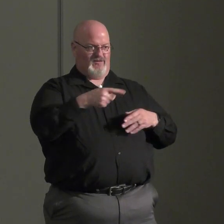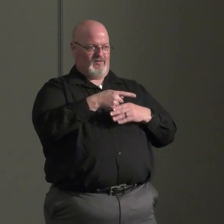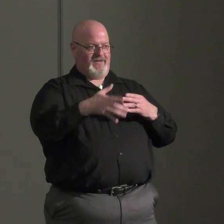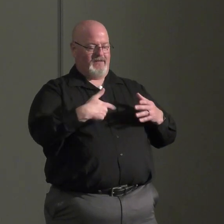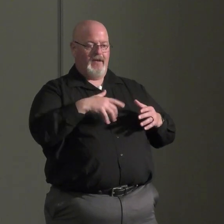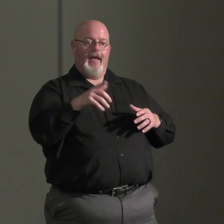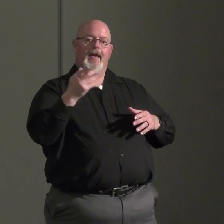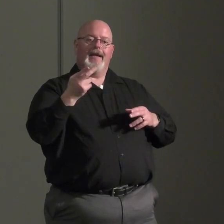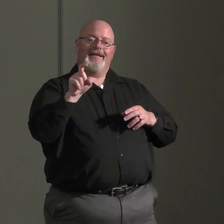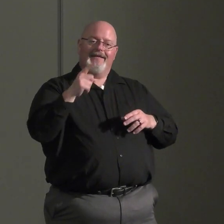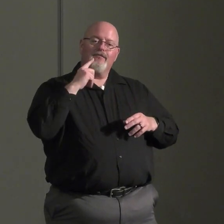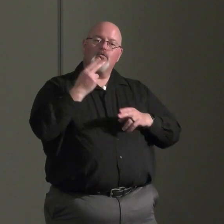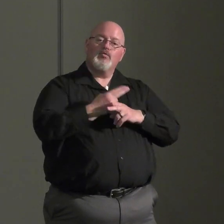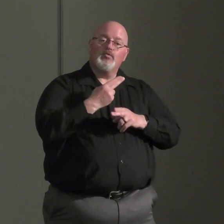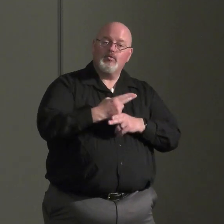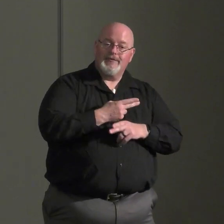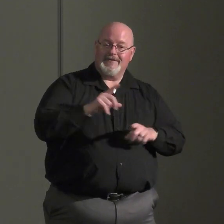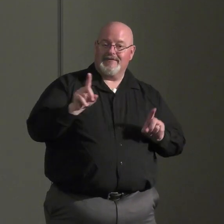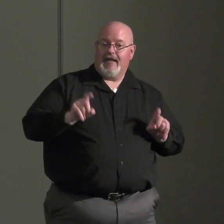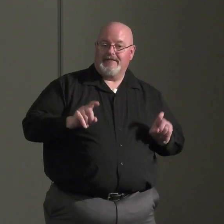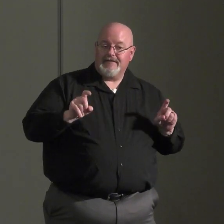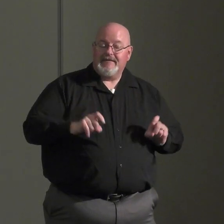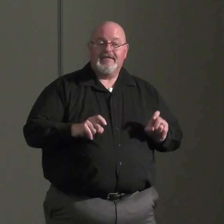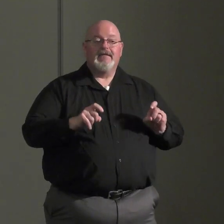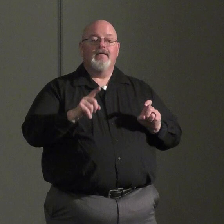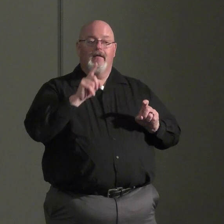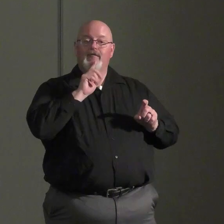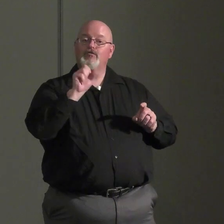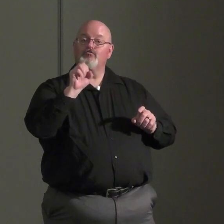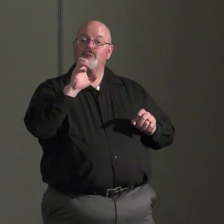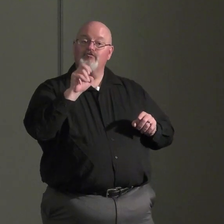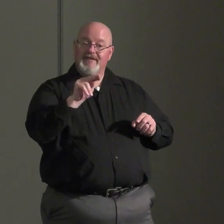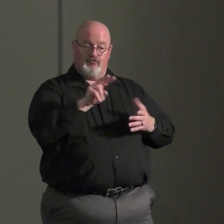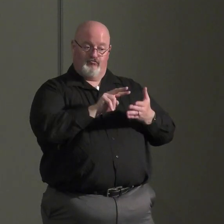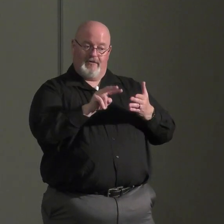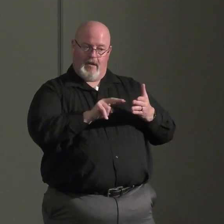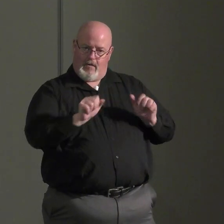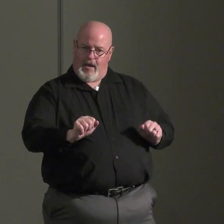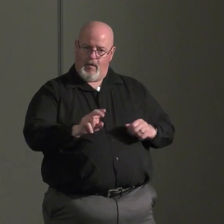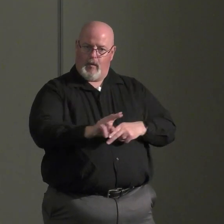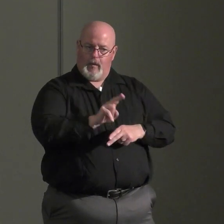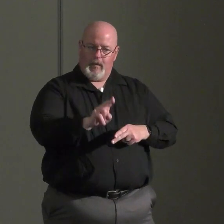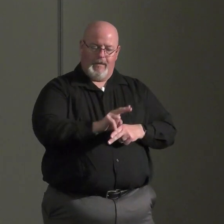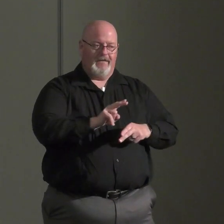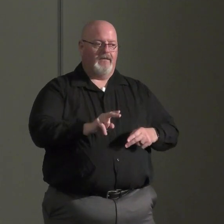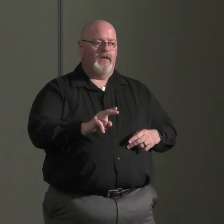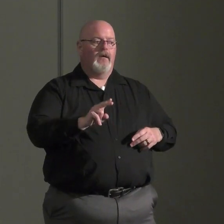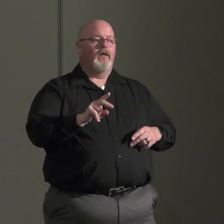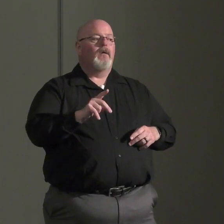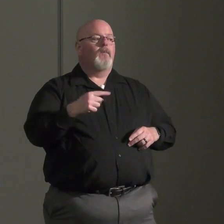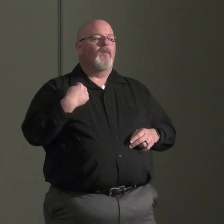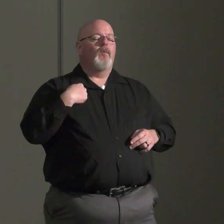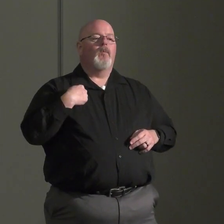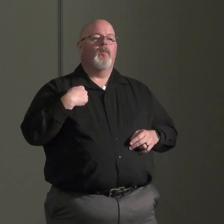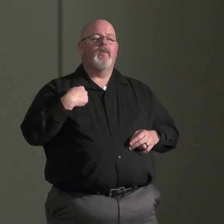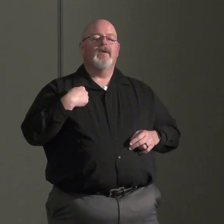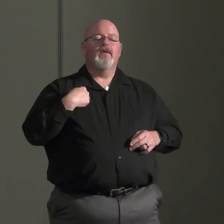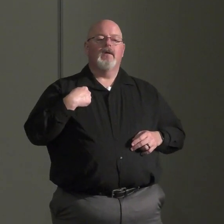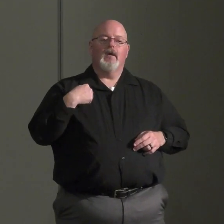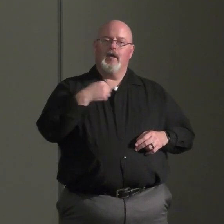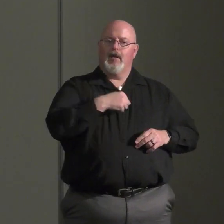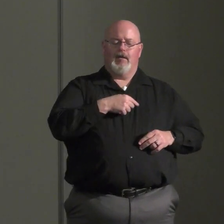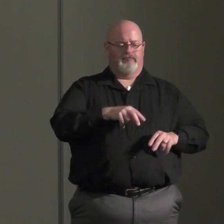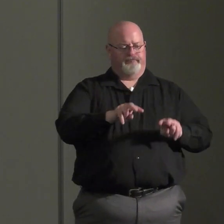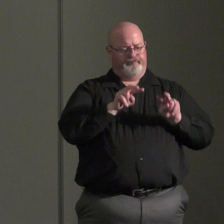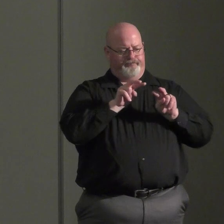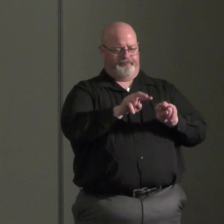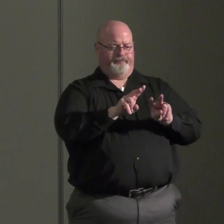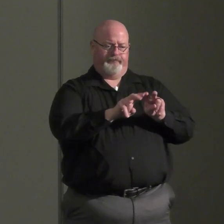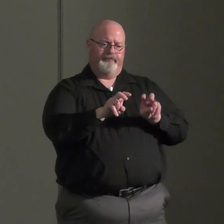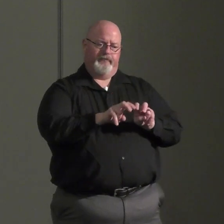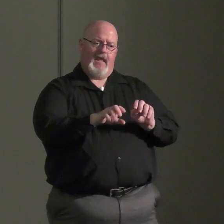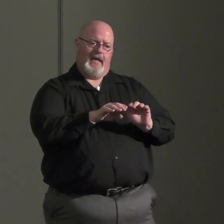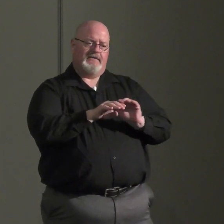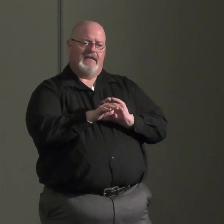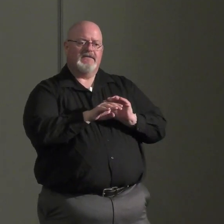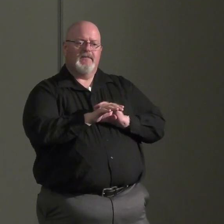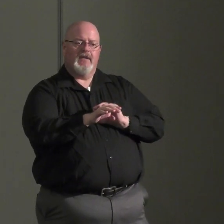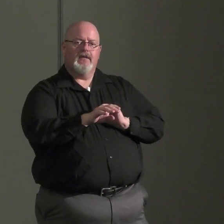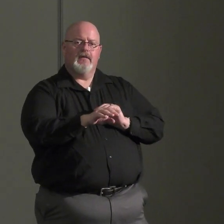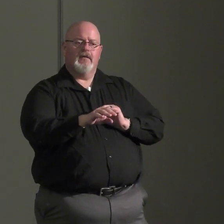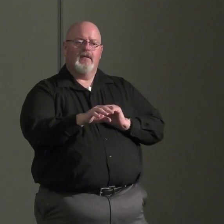for use testing and screen reader to use it. But we looked at the accessibility of a Kiosk